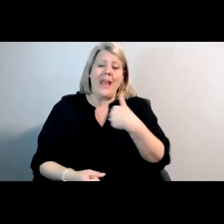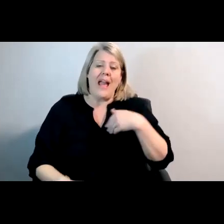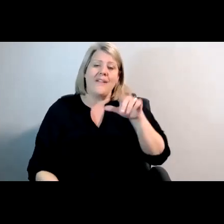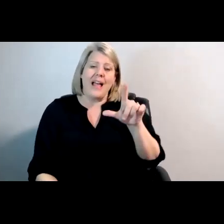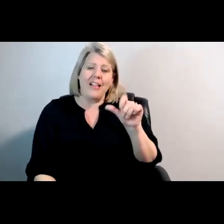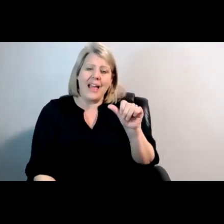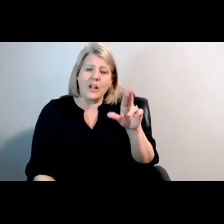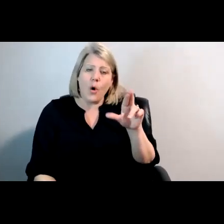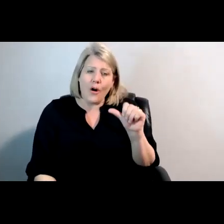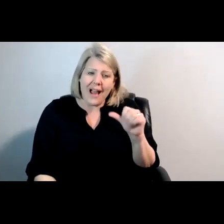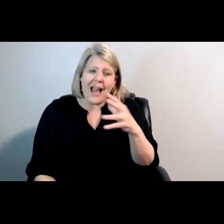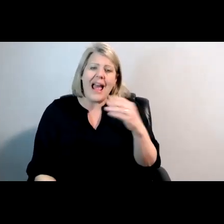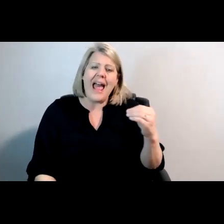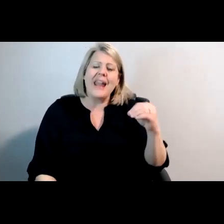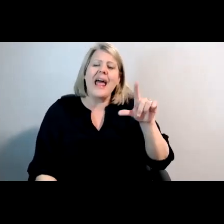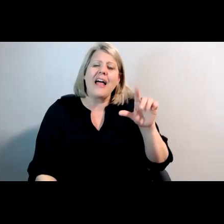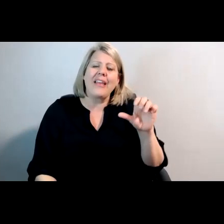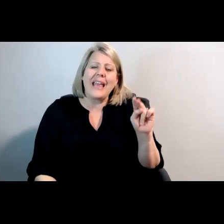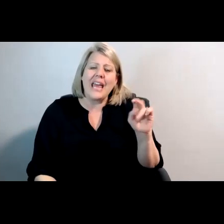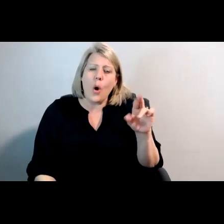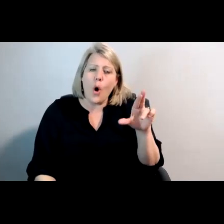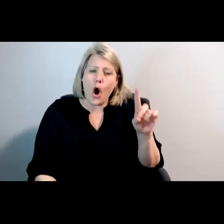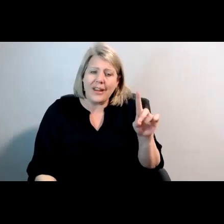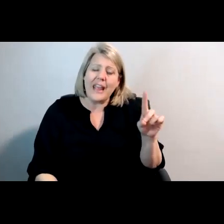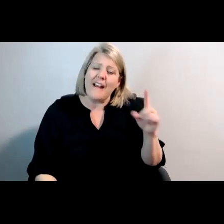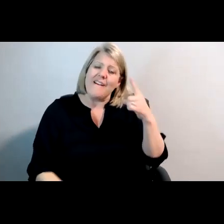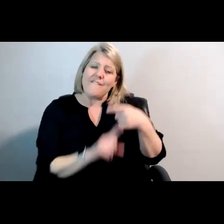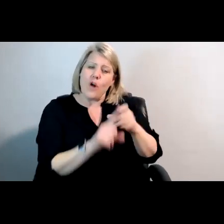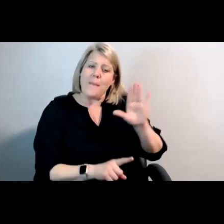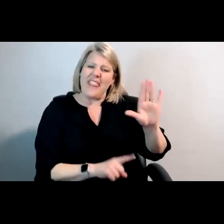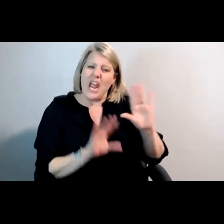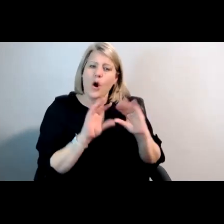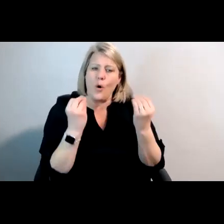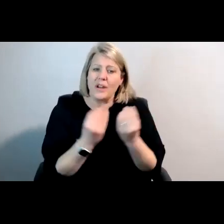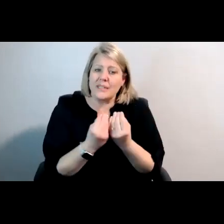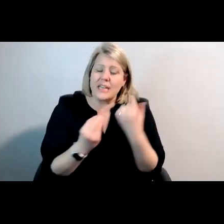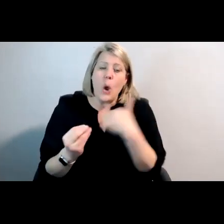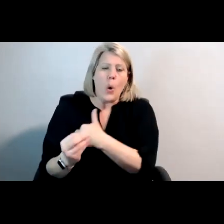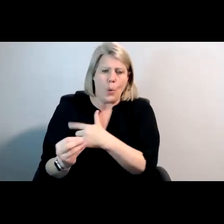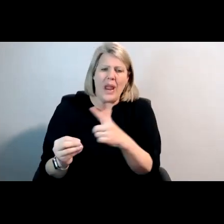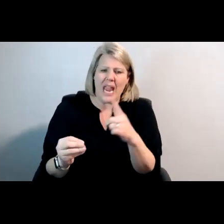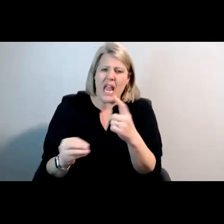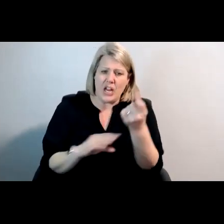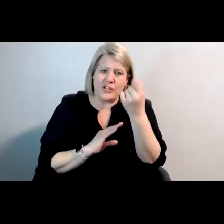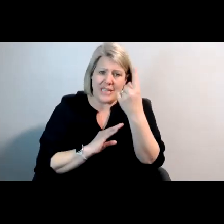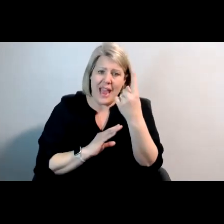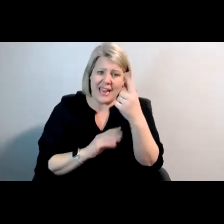for their respective organizations. So we recognize that an hour just allows us